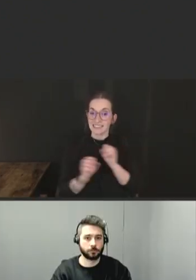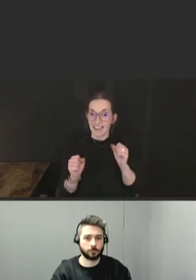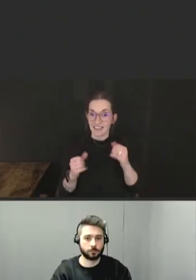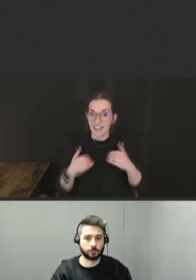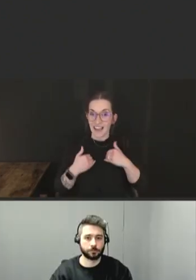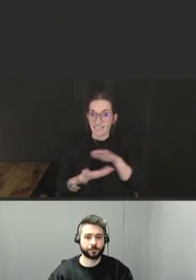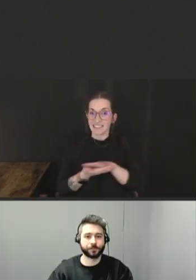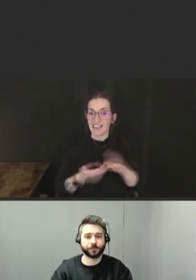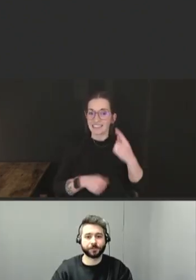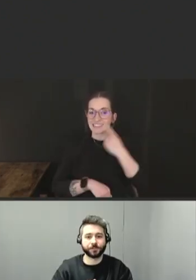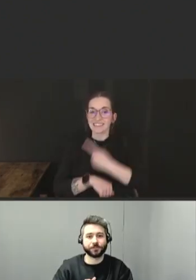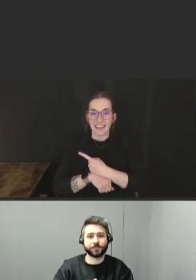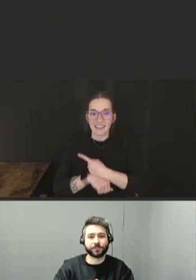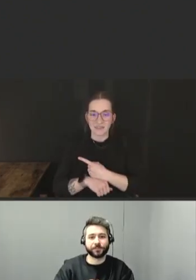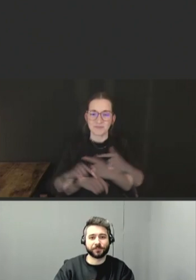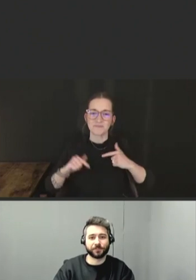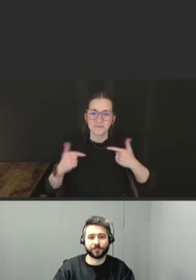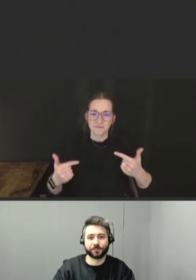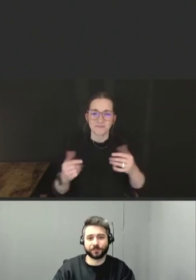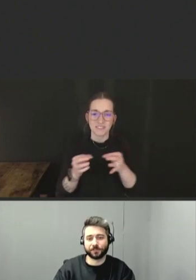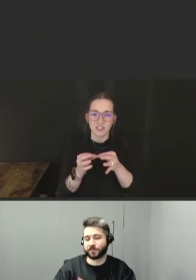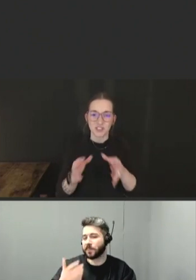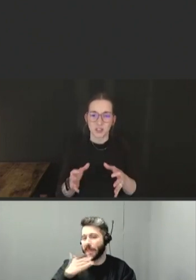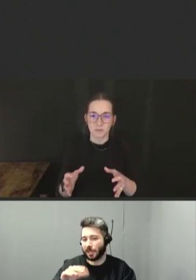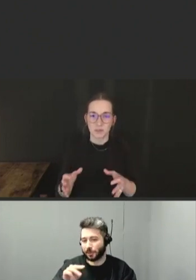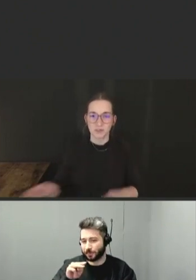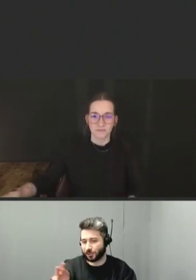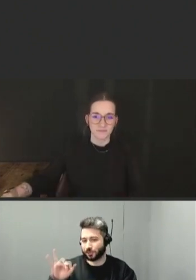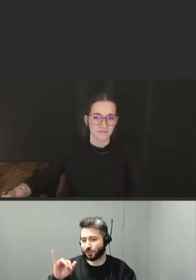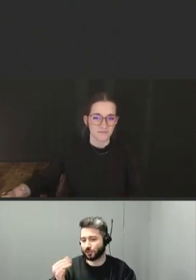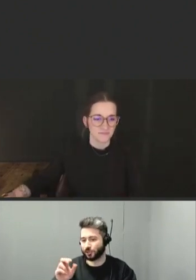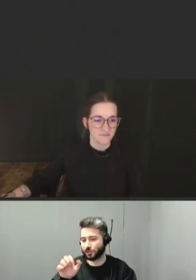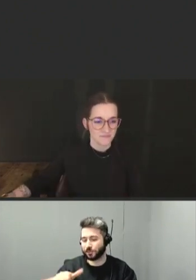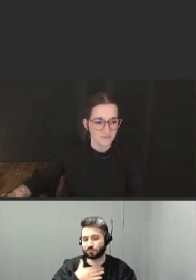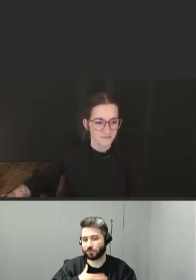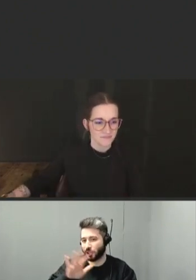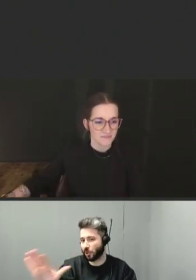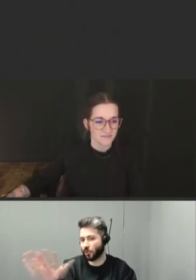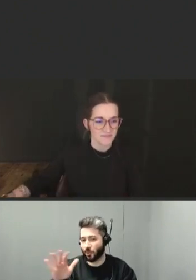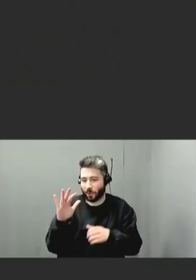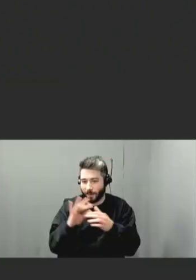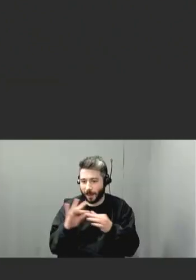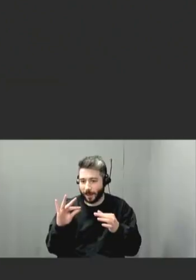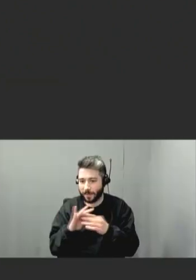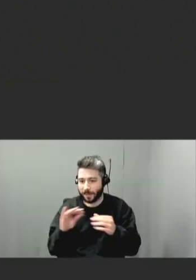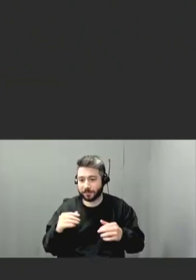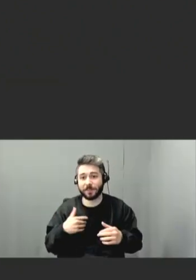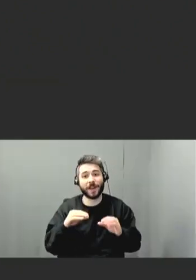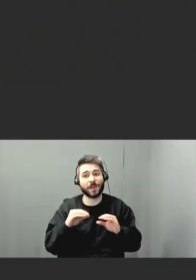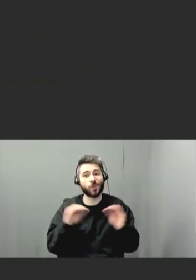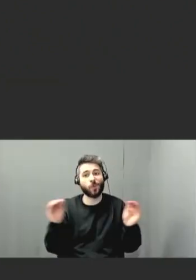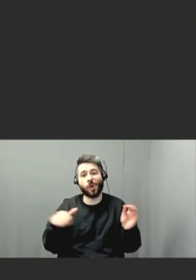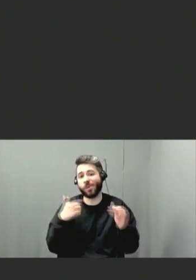We appreciate your comment. And we do not have any other public comments on the line?